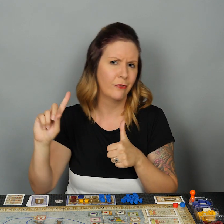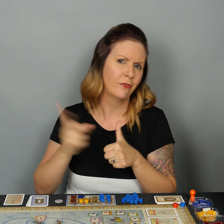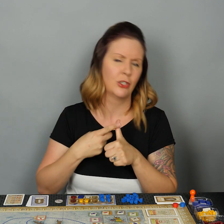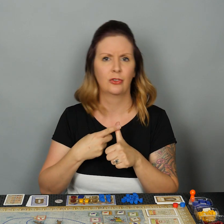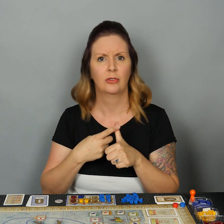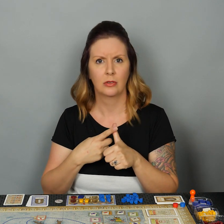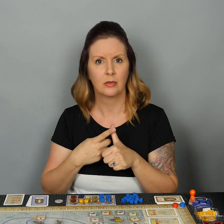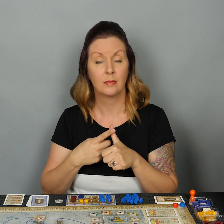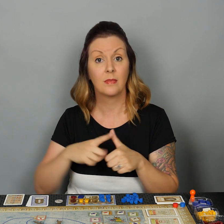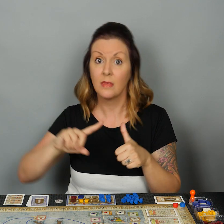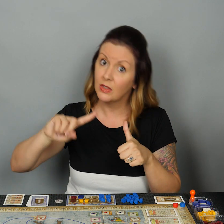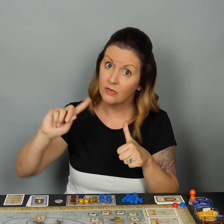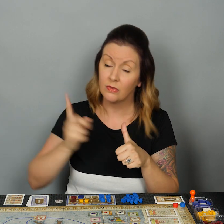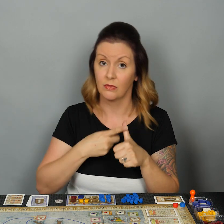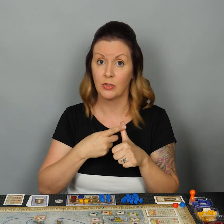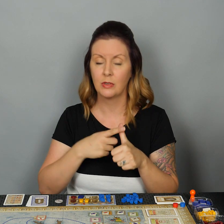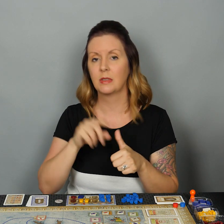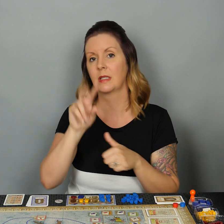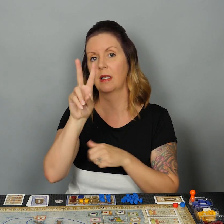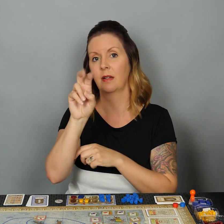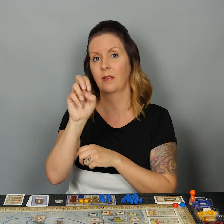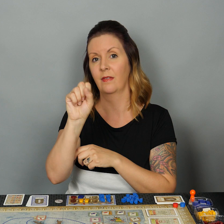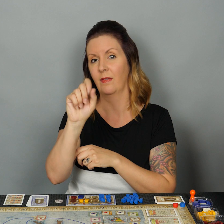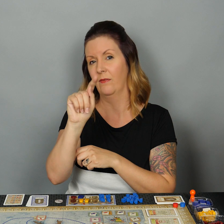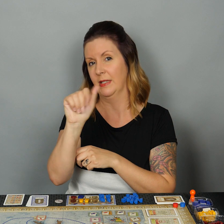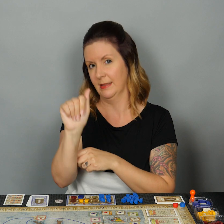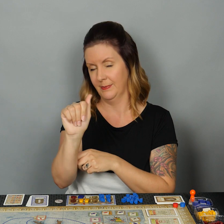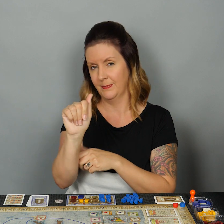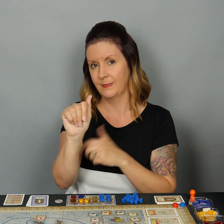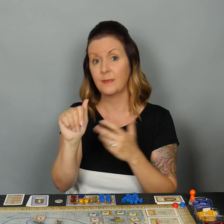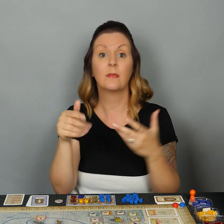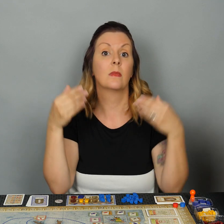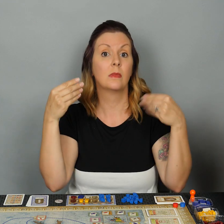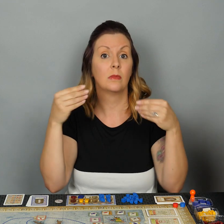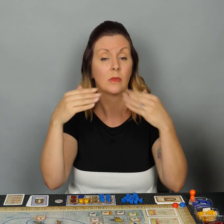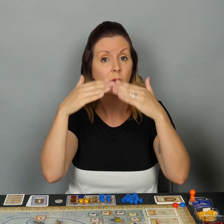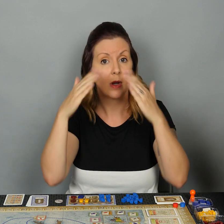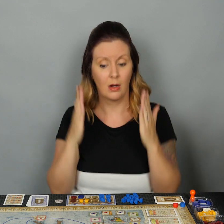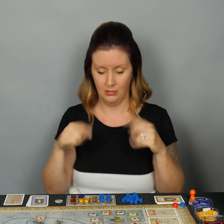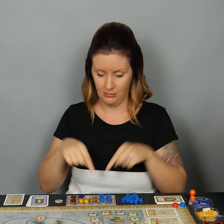First, you score Vesta.